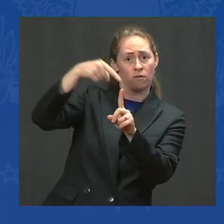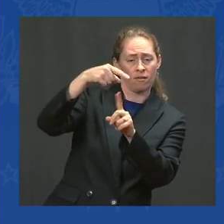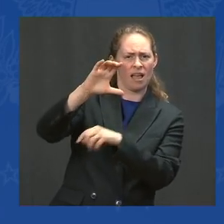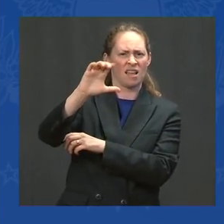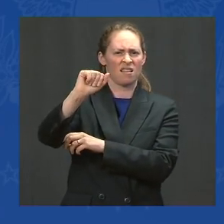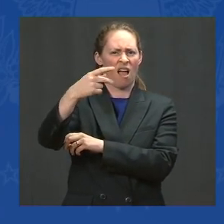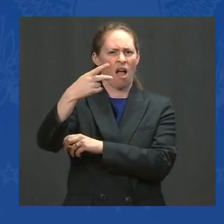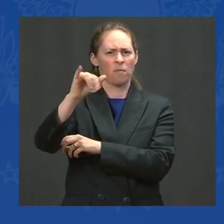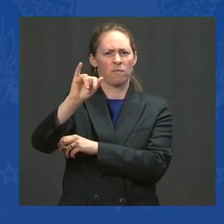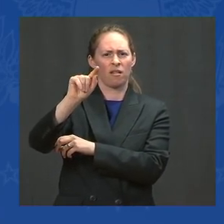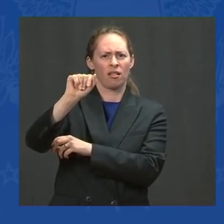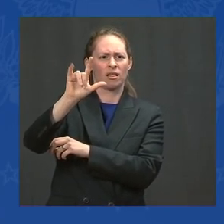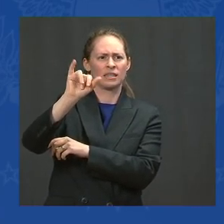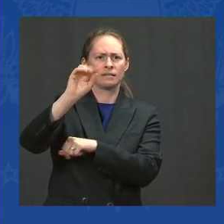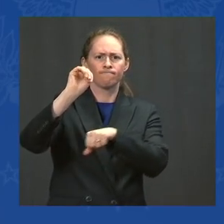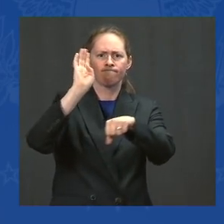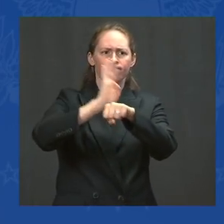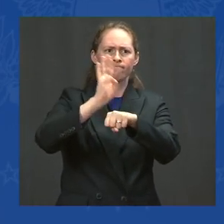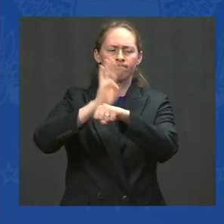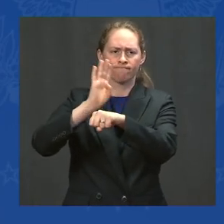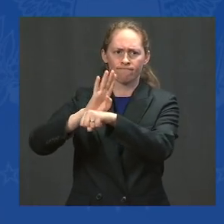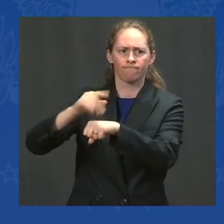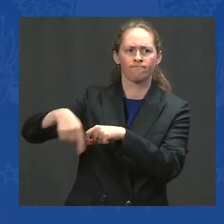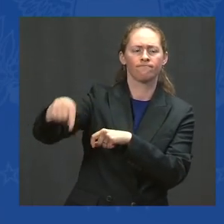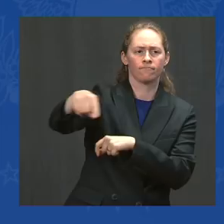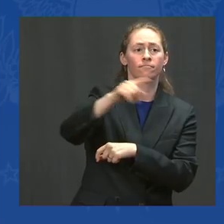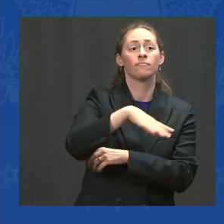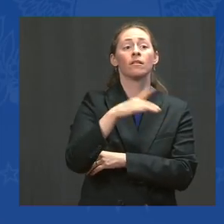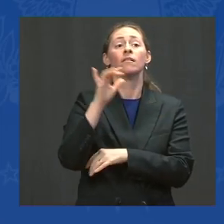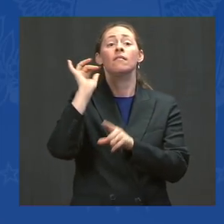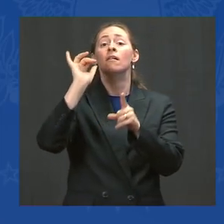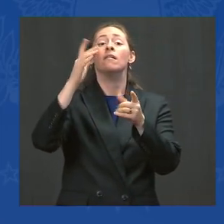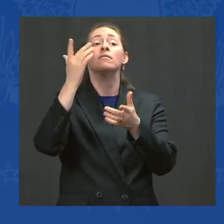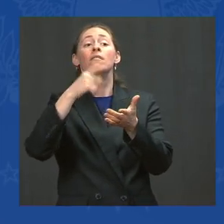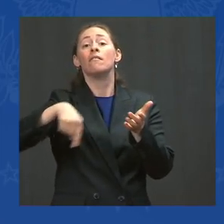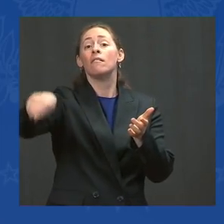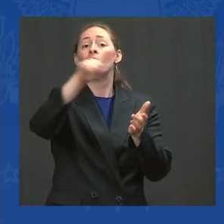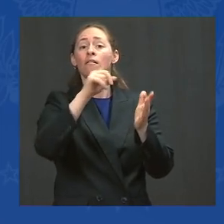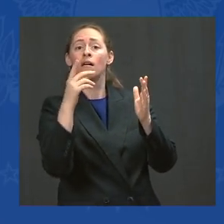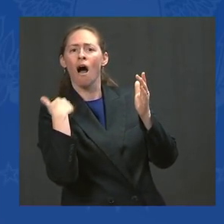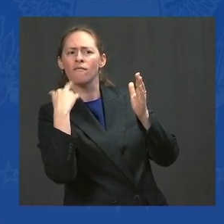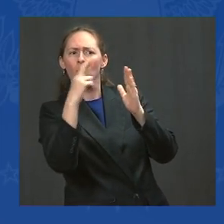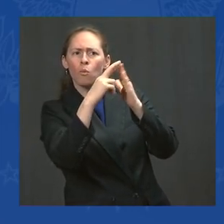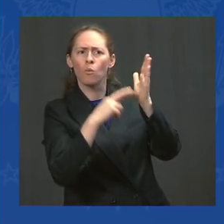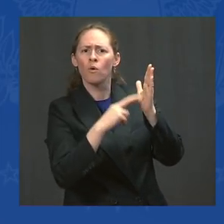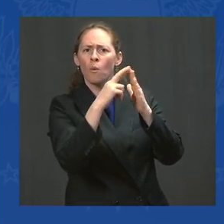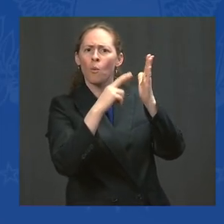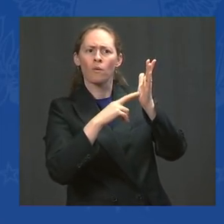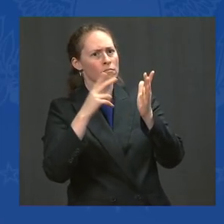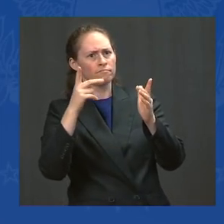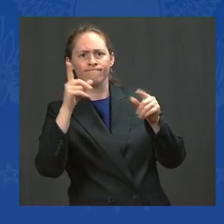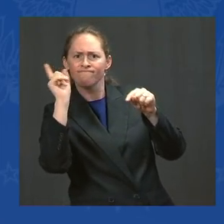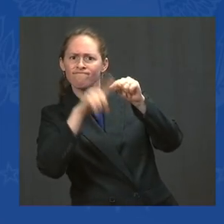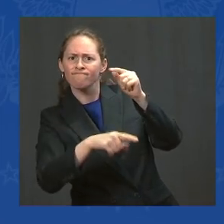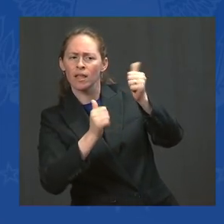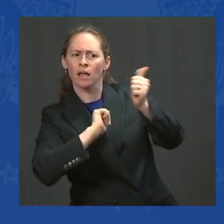lowering the price of things like hearing aids, prescription drugs, Internet service; along with dozens of other actions.